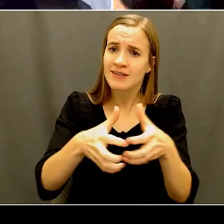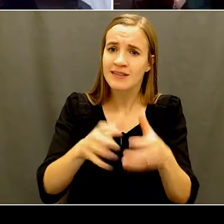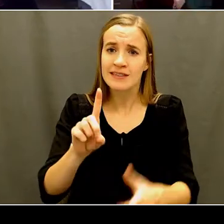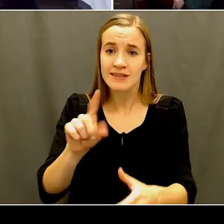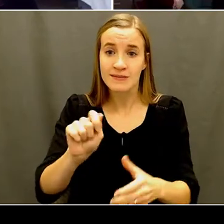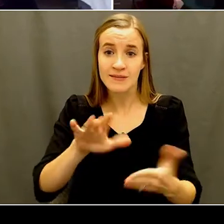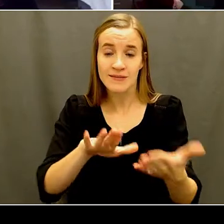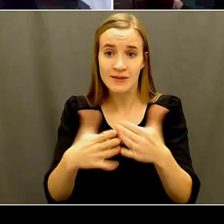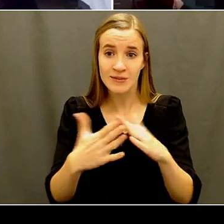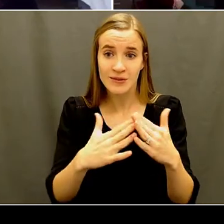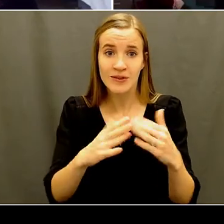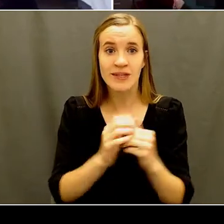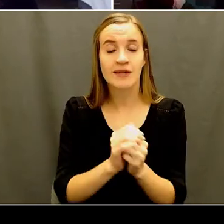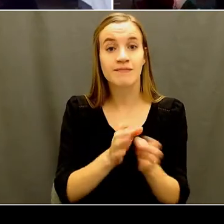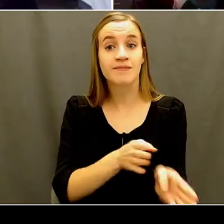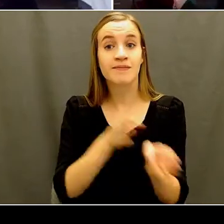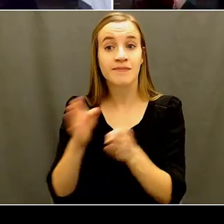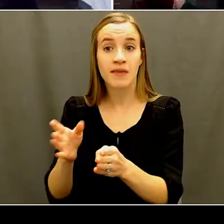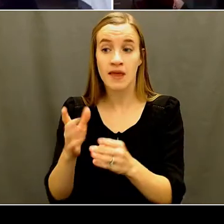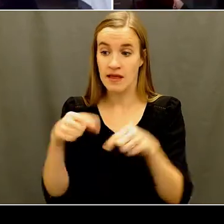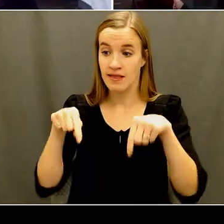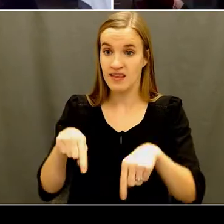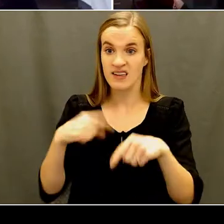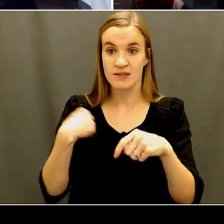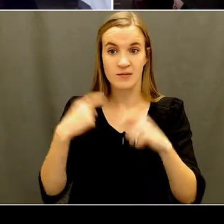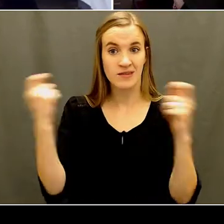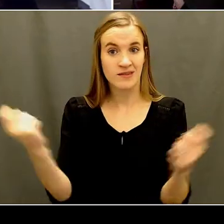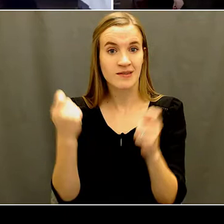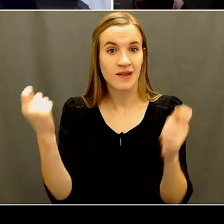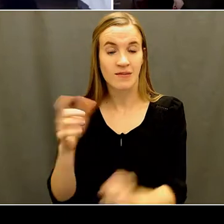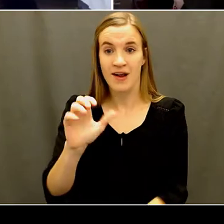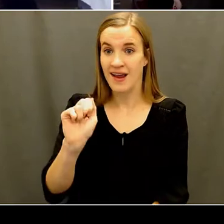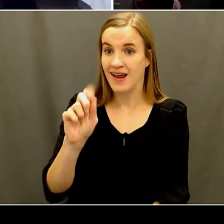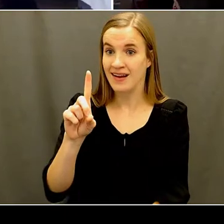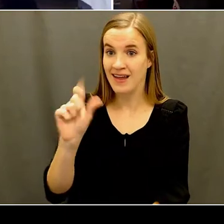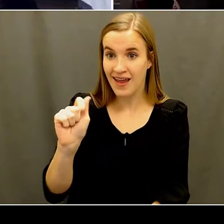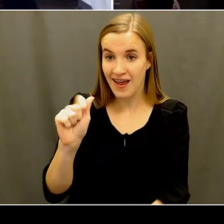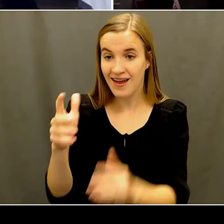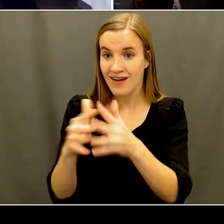Americans with Disabilities Act, this year being the 30th anniversary. Just